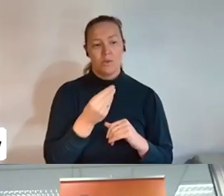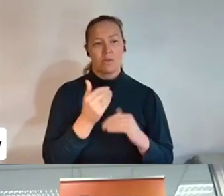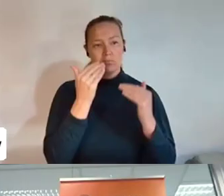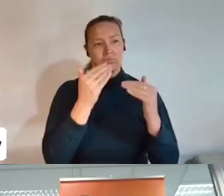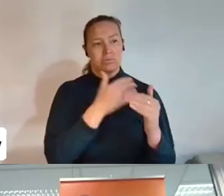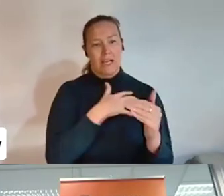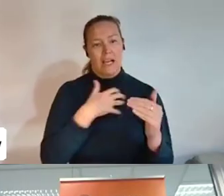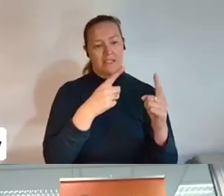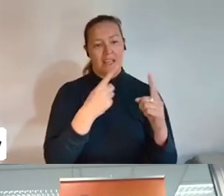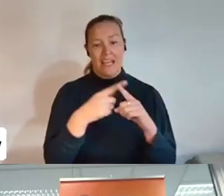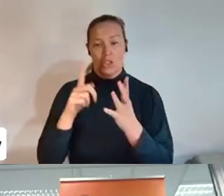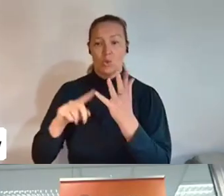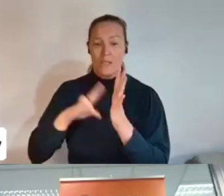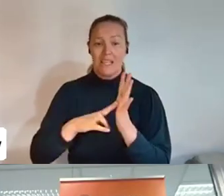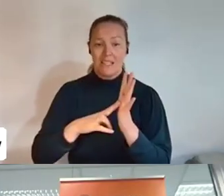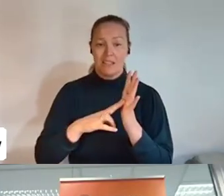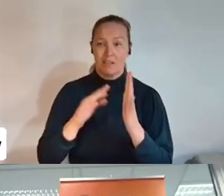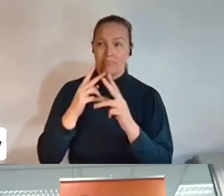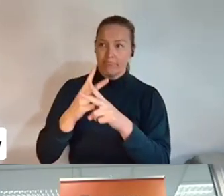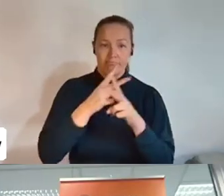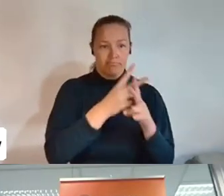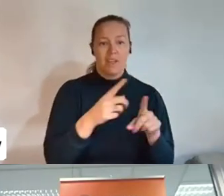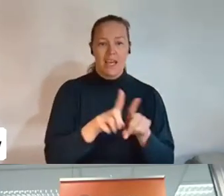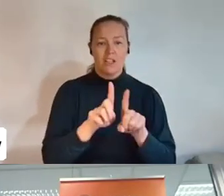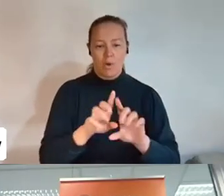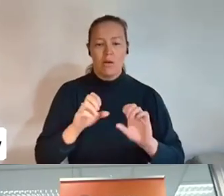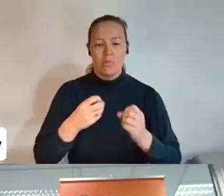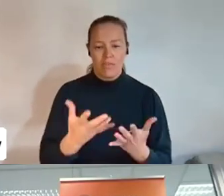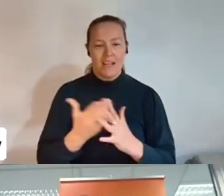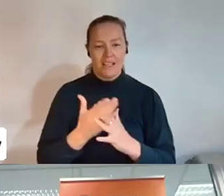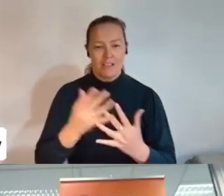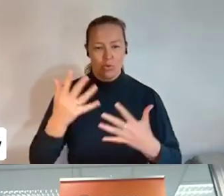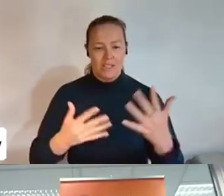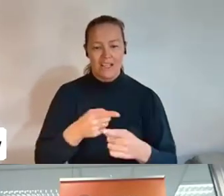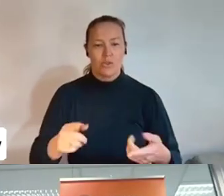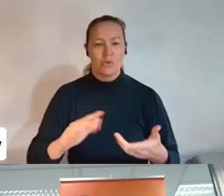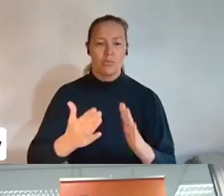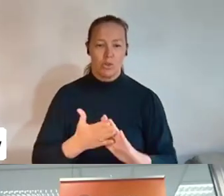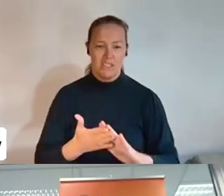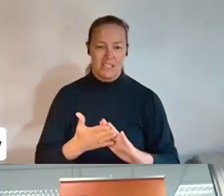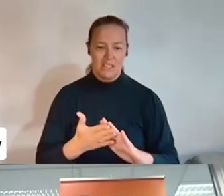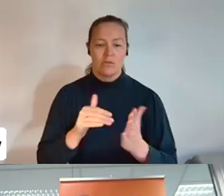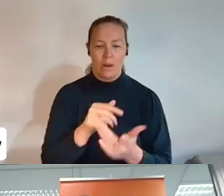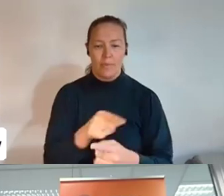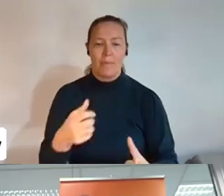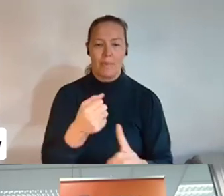while also returning accessible data back to the community as a tool for everyday advocacy. And